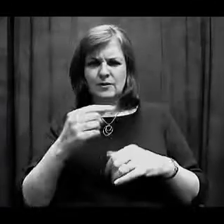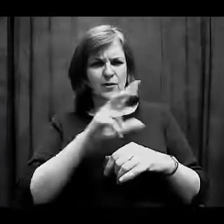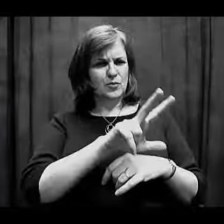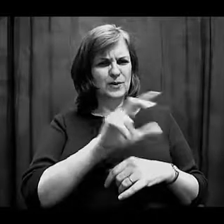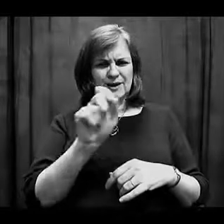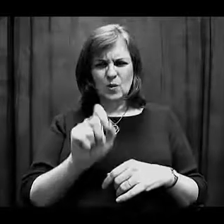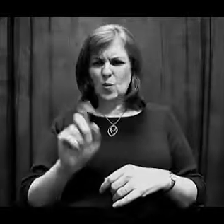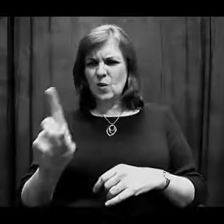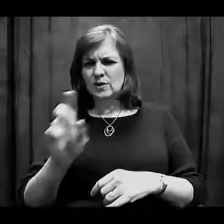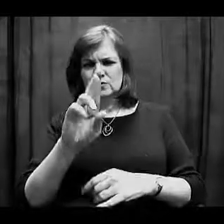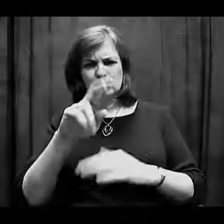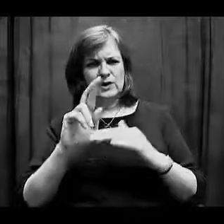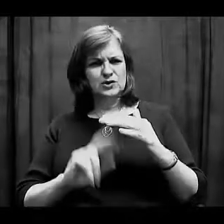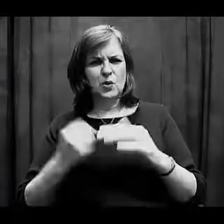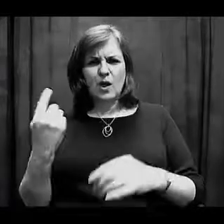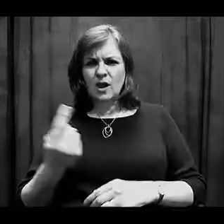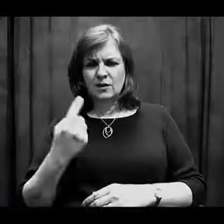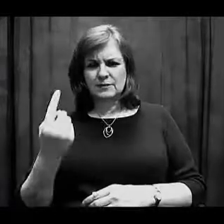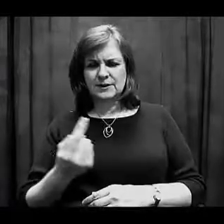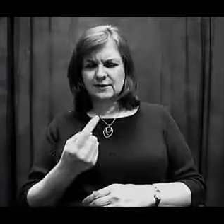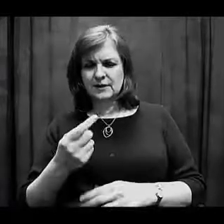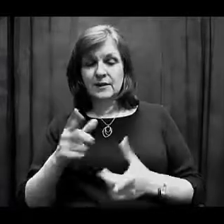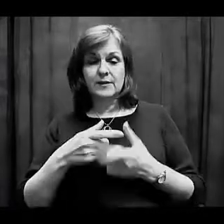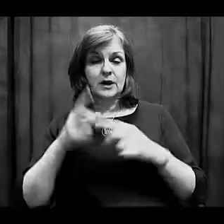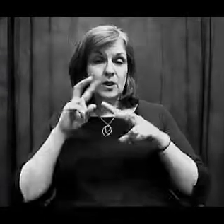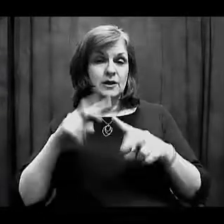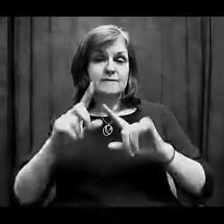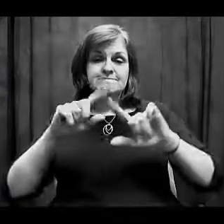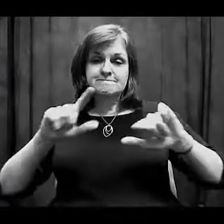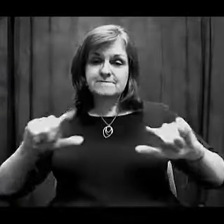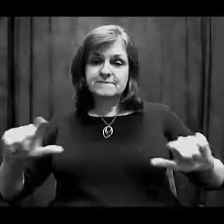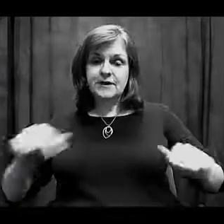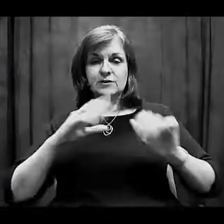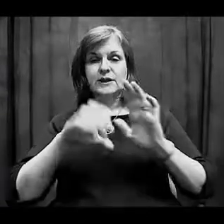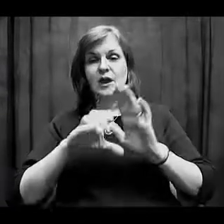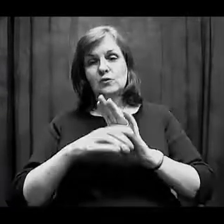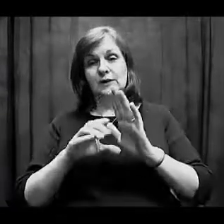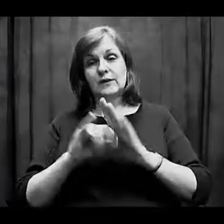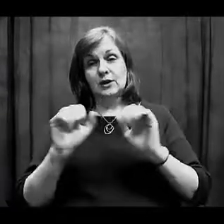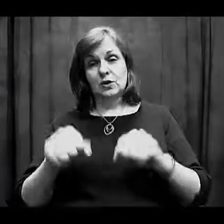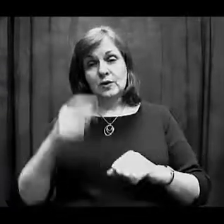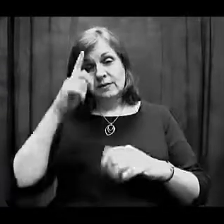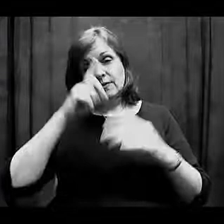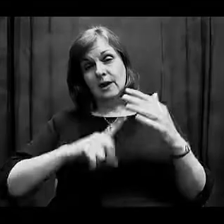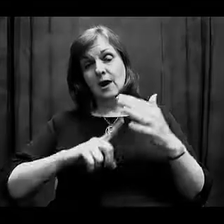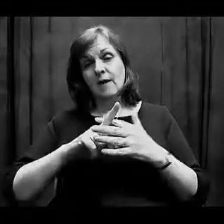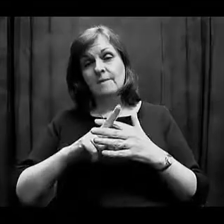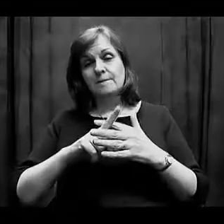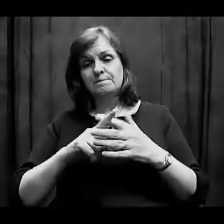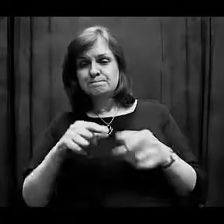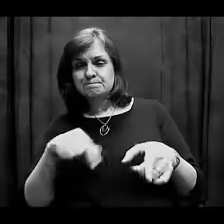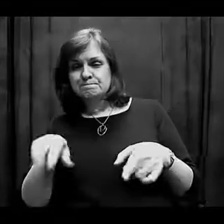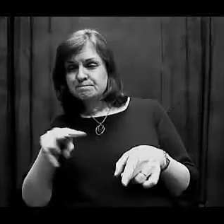when he looked at these characteristics so he looked at all of the characteristics that he could possibly think of